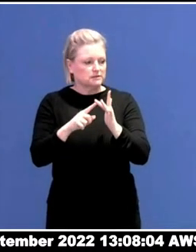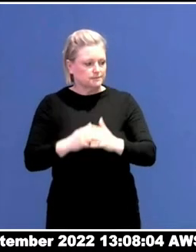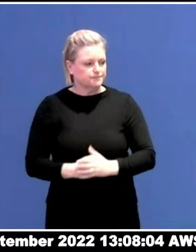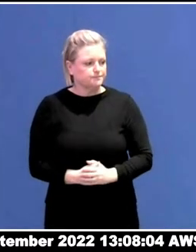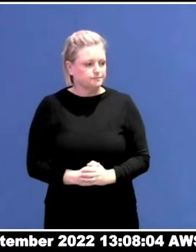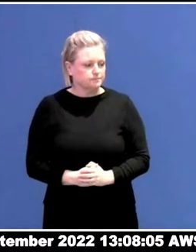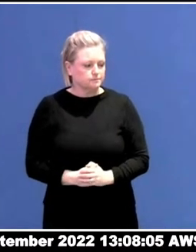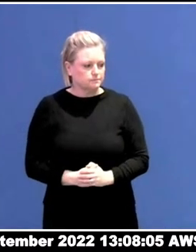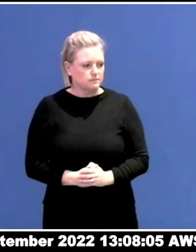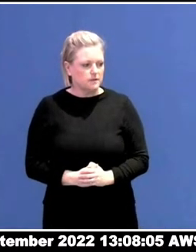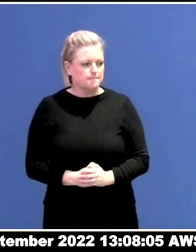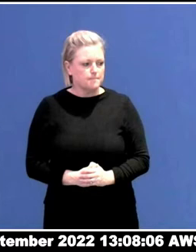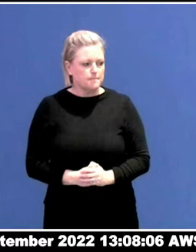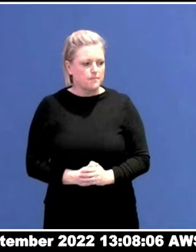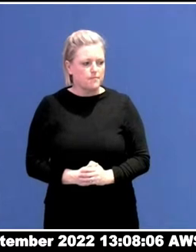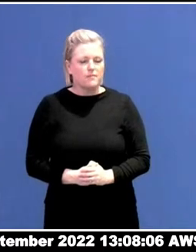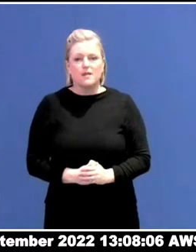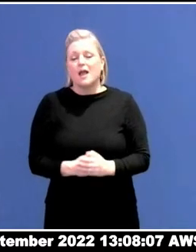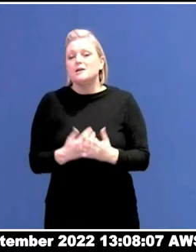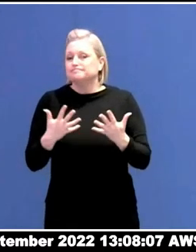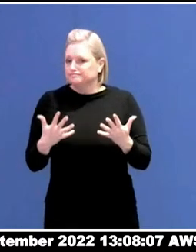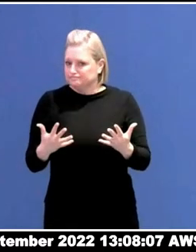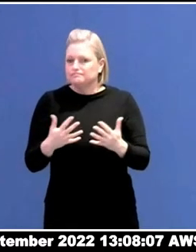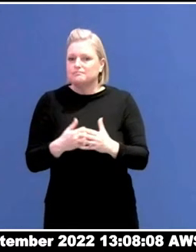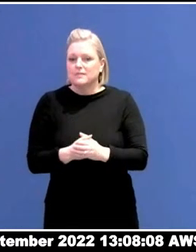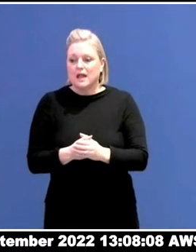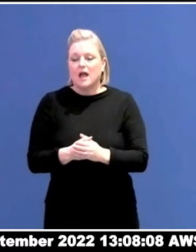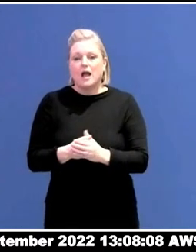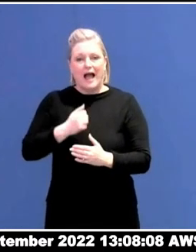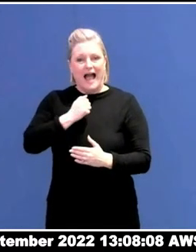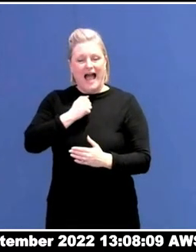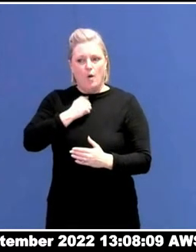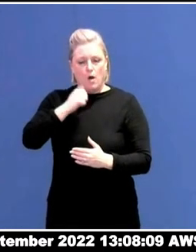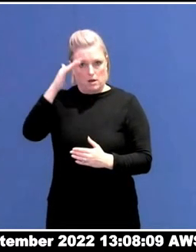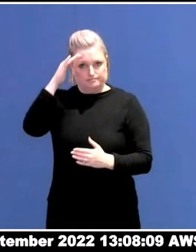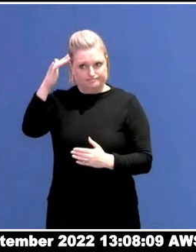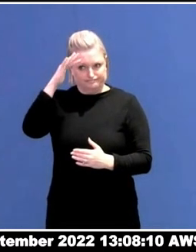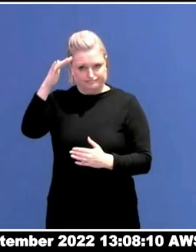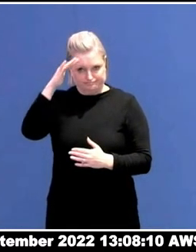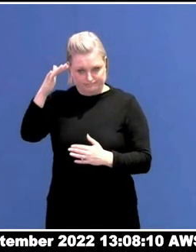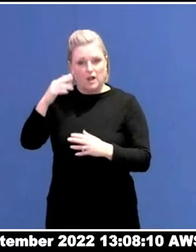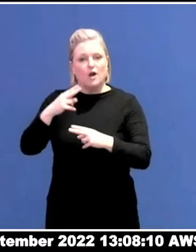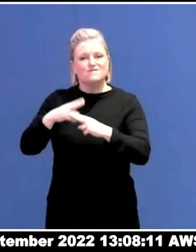At the moment, the overriding philosophy in corrections centres is the approach is the